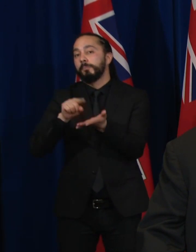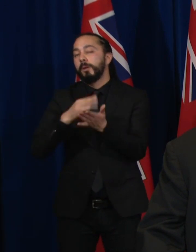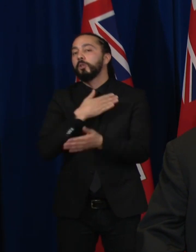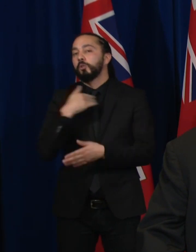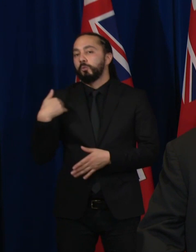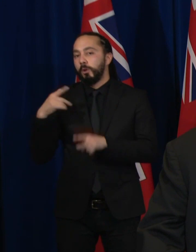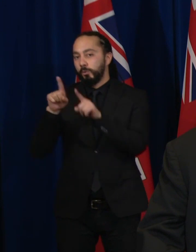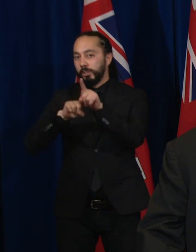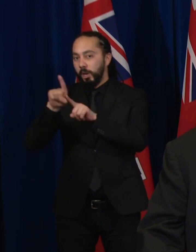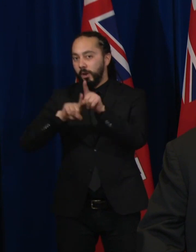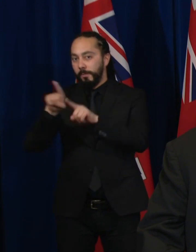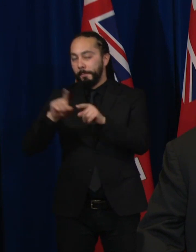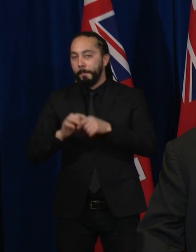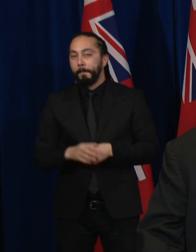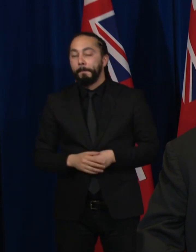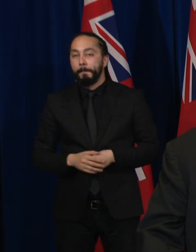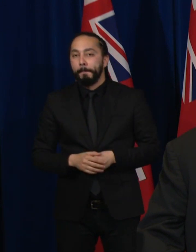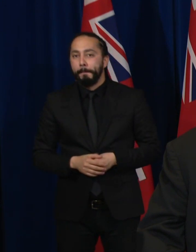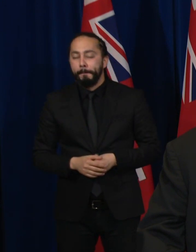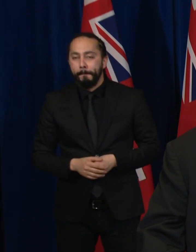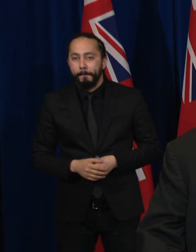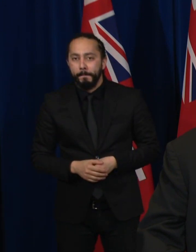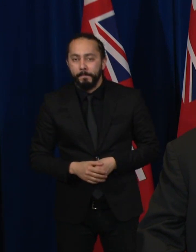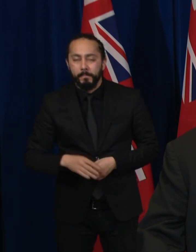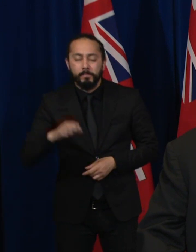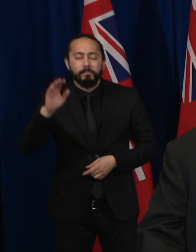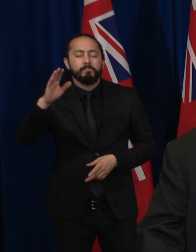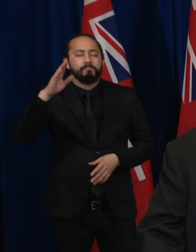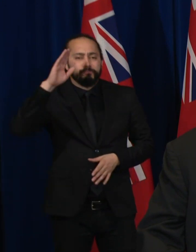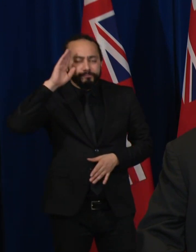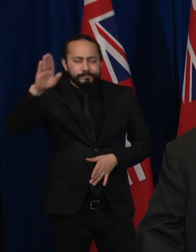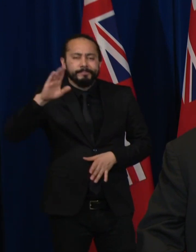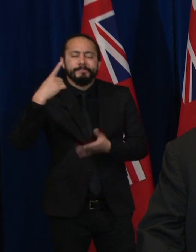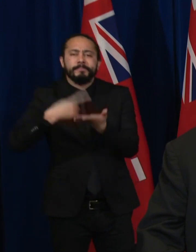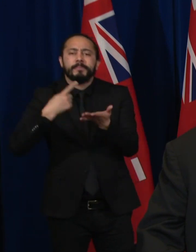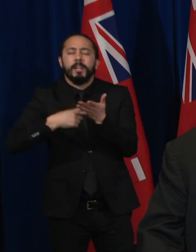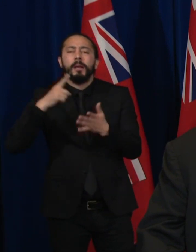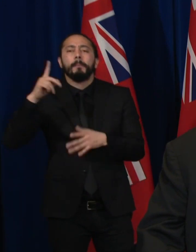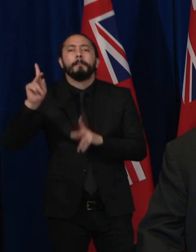Hello, premier. The new order about travellers returning, I'm assuming it's travellers from